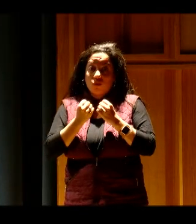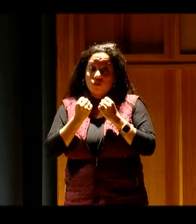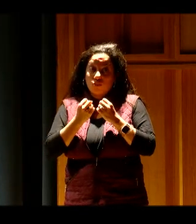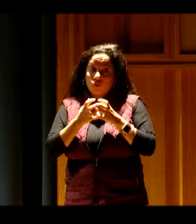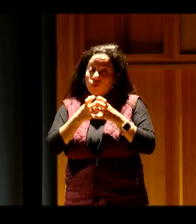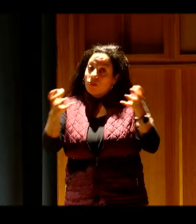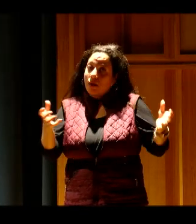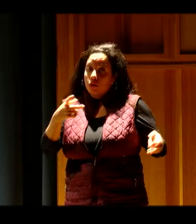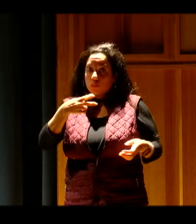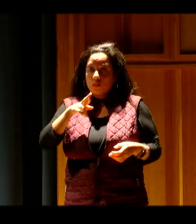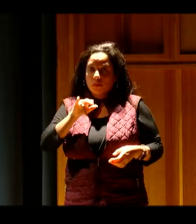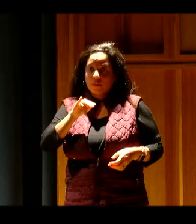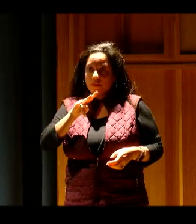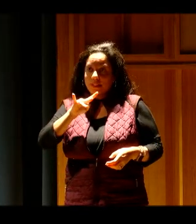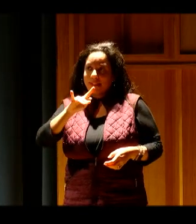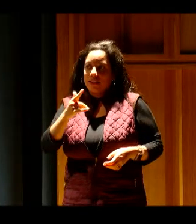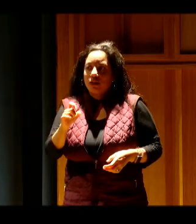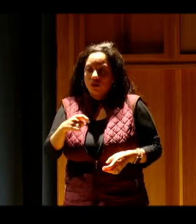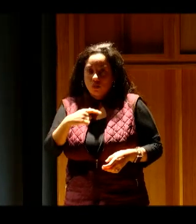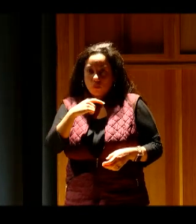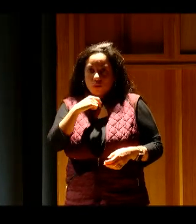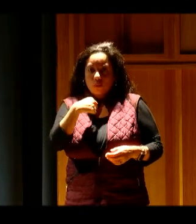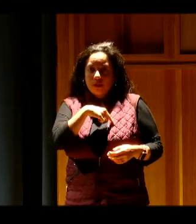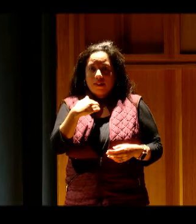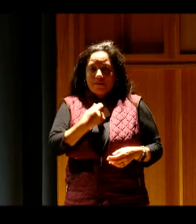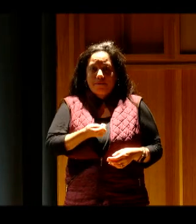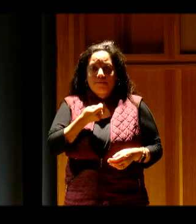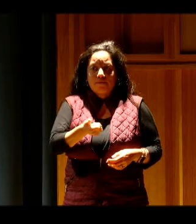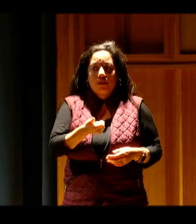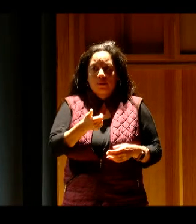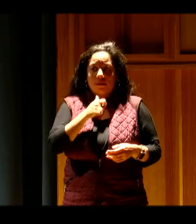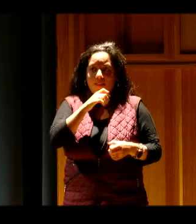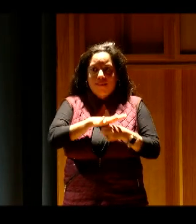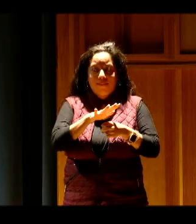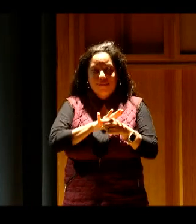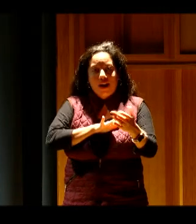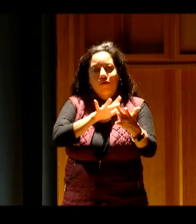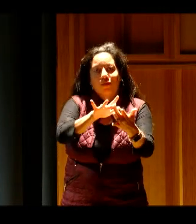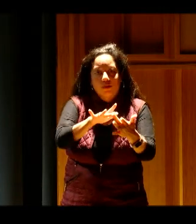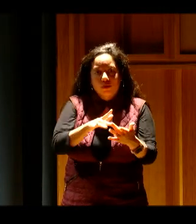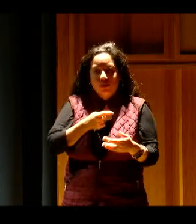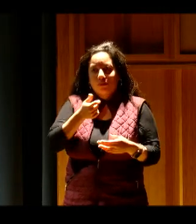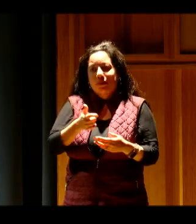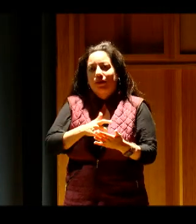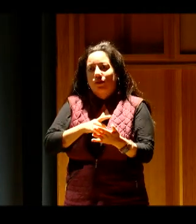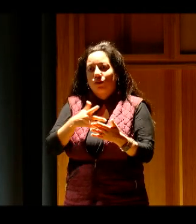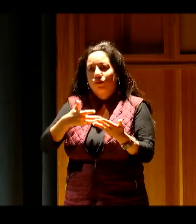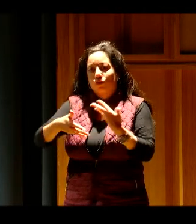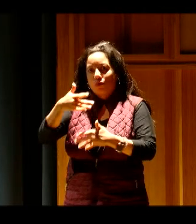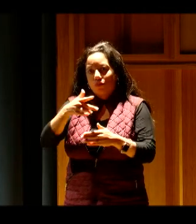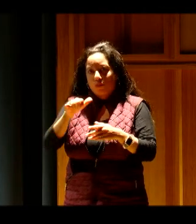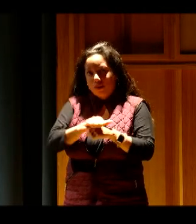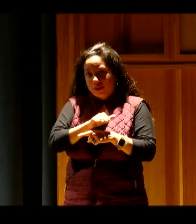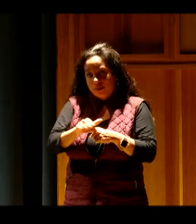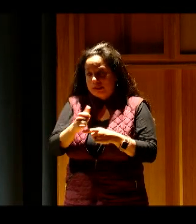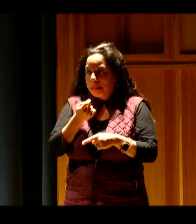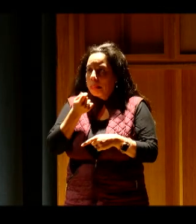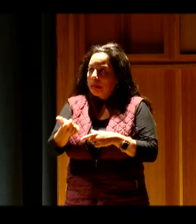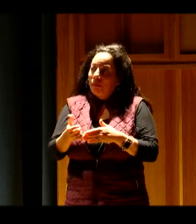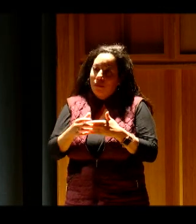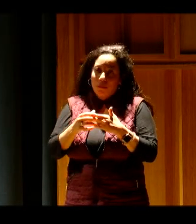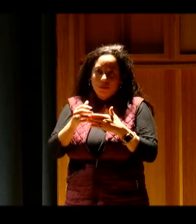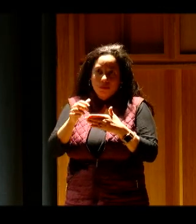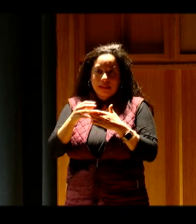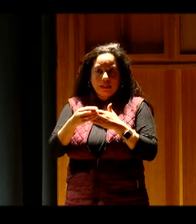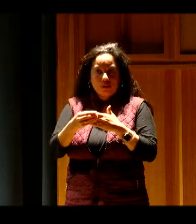We have too little outreach, too little social practice, too little leadership, too little participation,